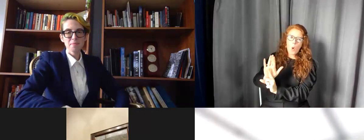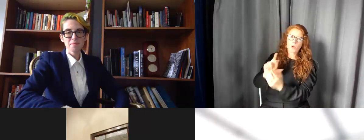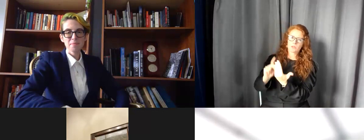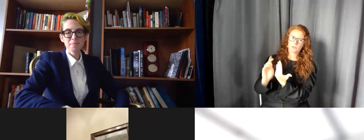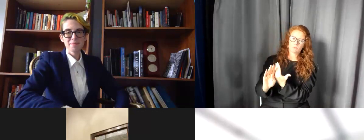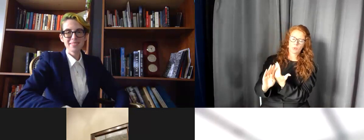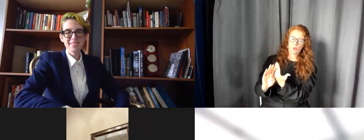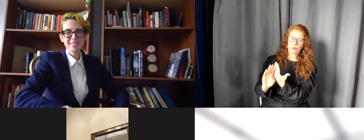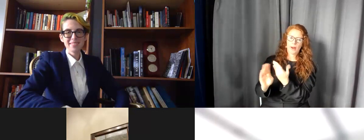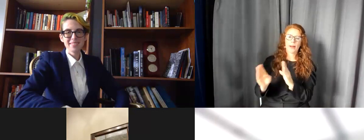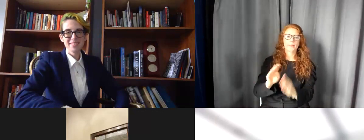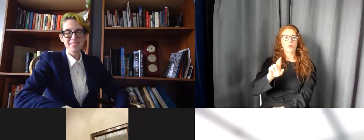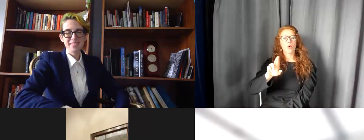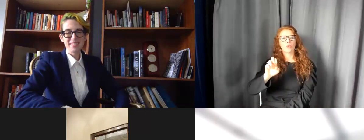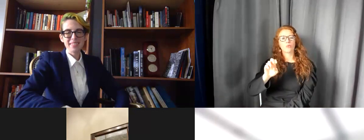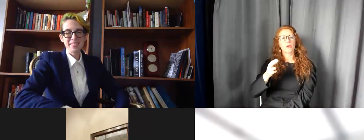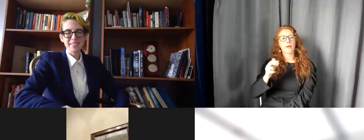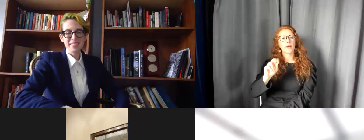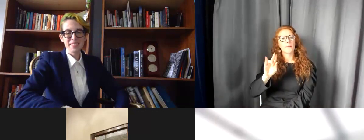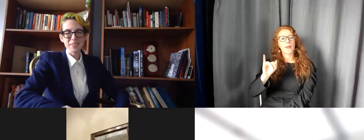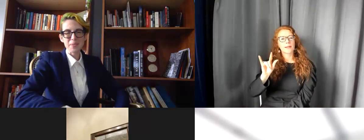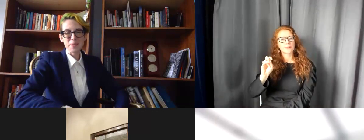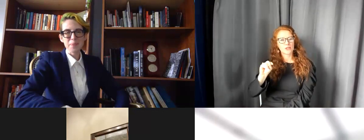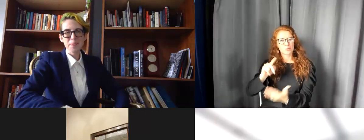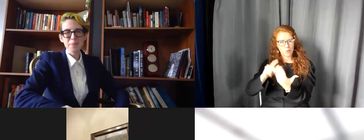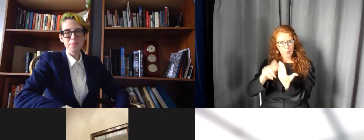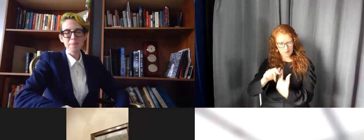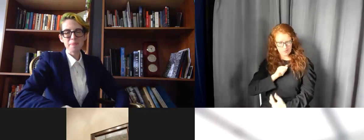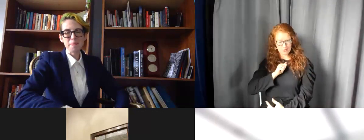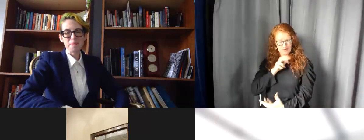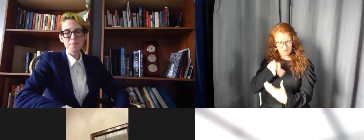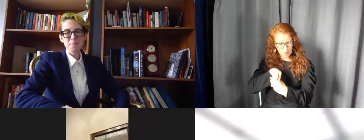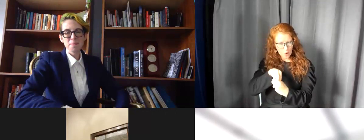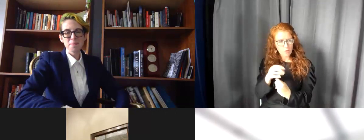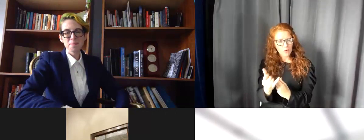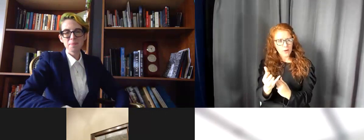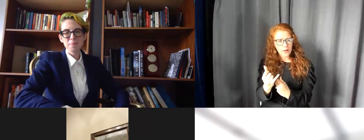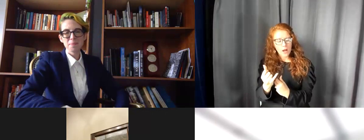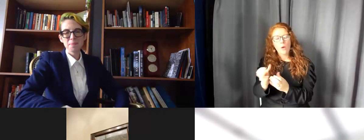Jordan Radford: the rehabilitation program that i'm in, and partially because